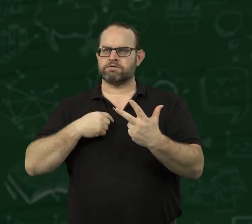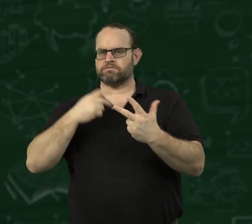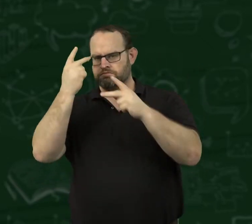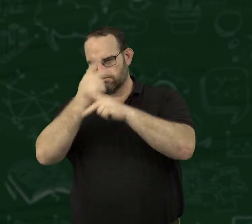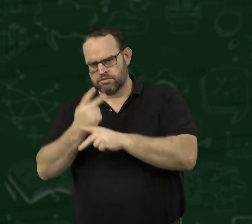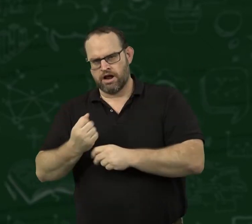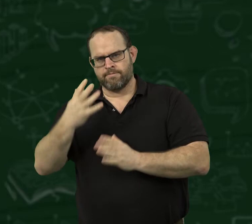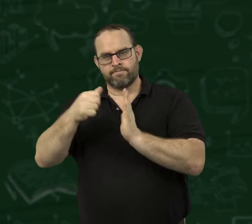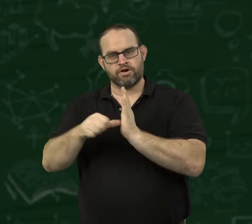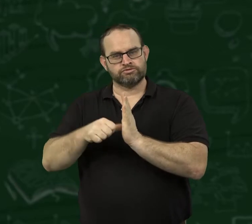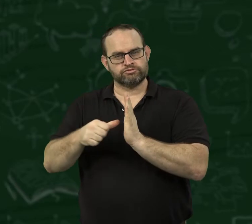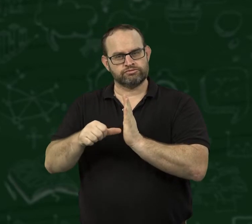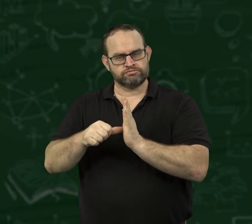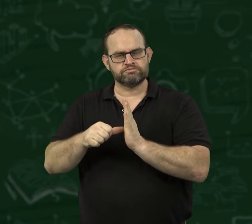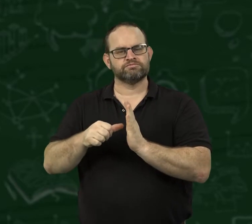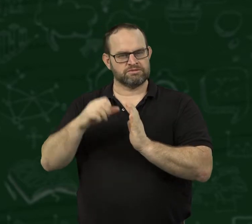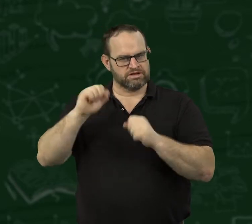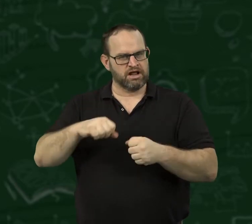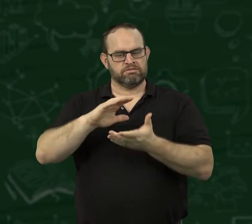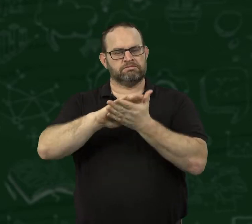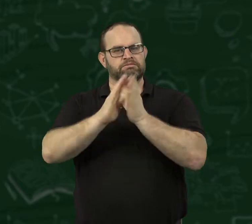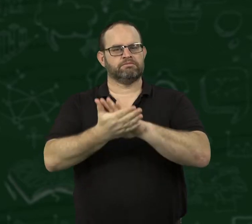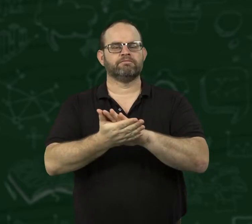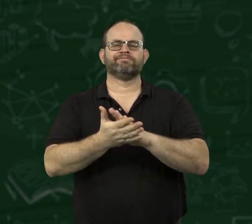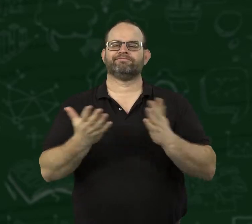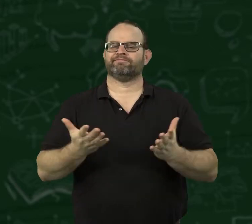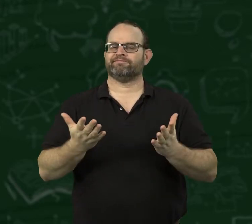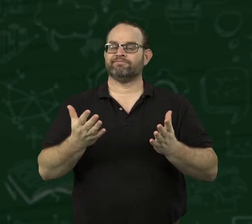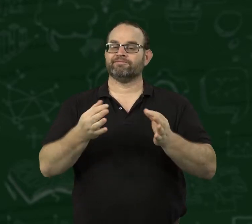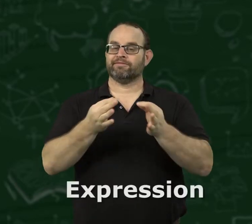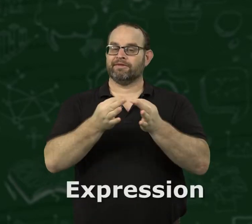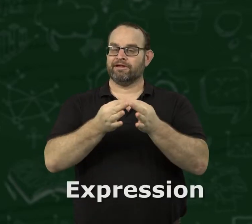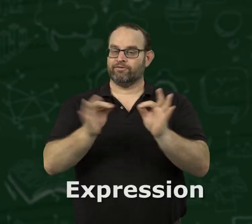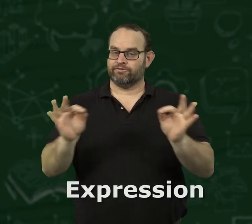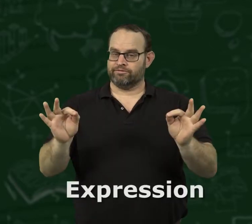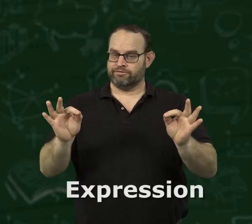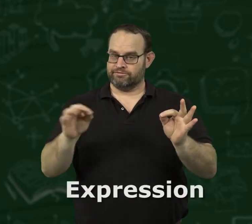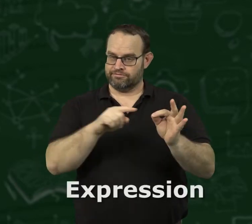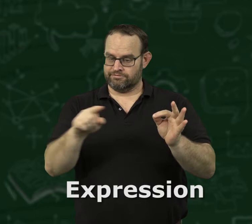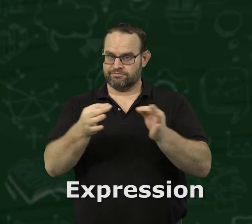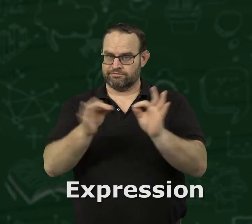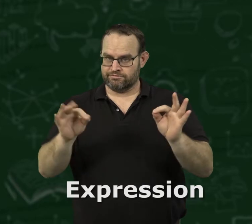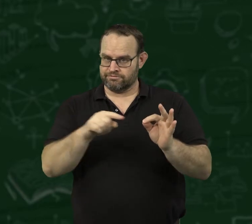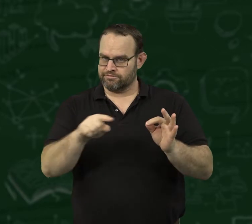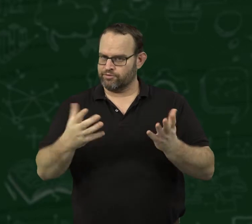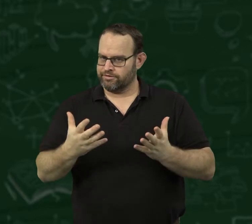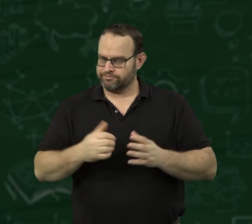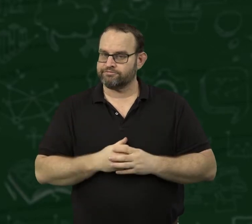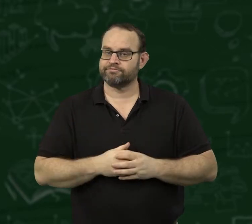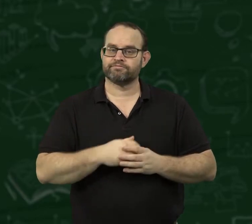To figure out how many pages you've read, you can write a mathematical expression.